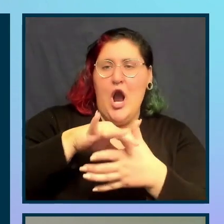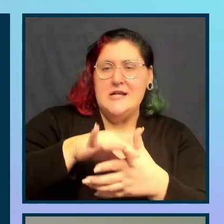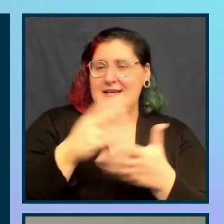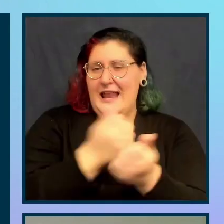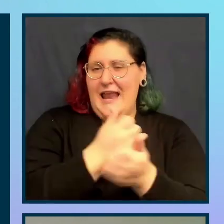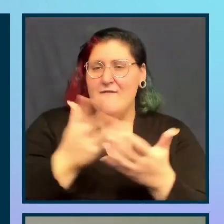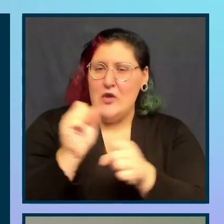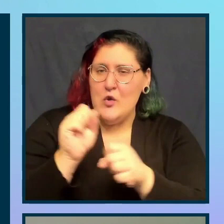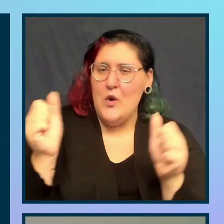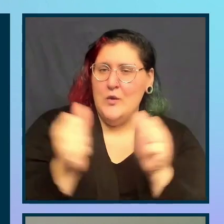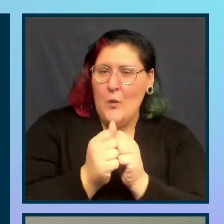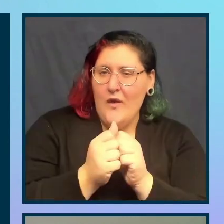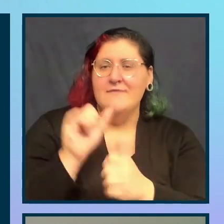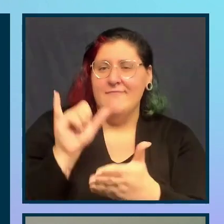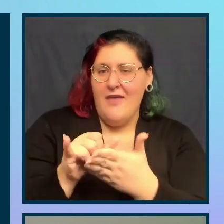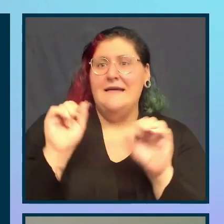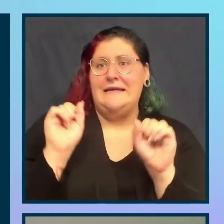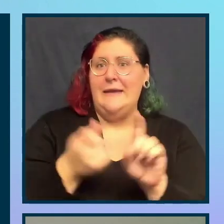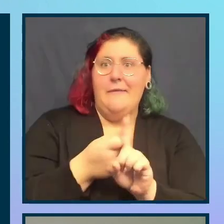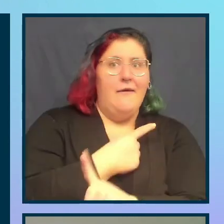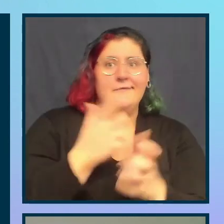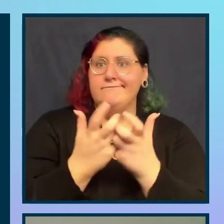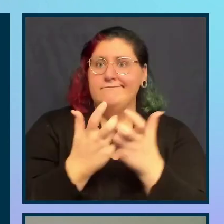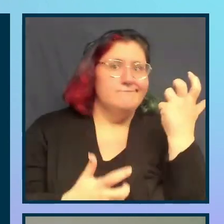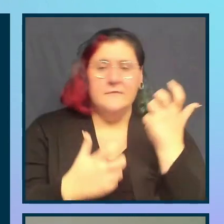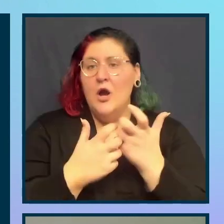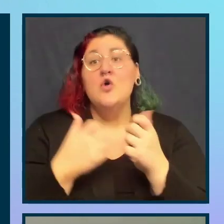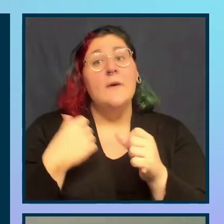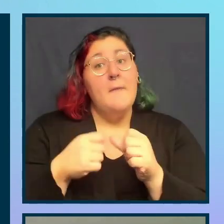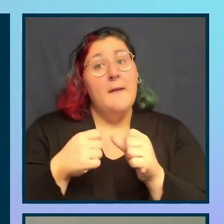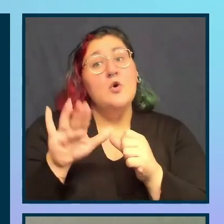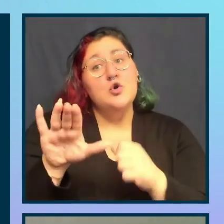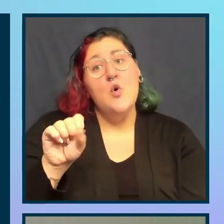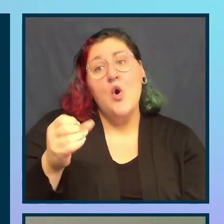And so like keeping in mind, like context of the sources you're looking at versus the context of what you're building in